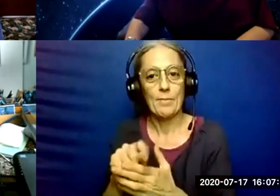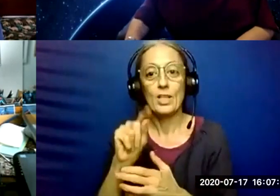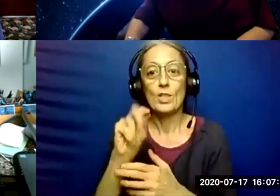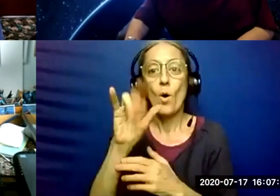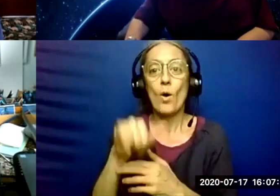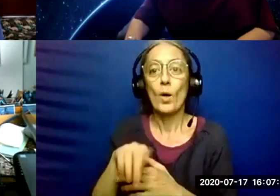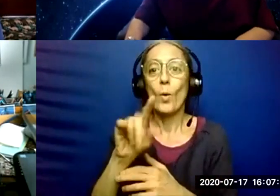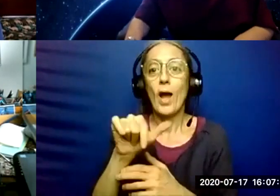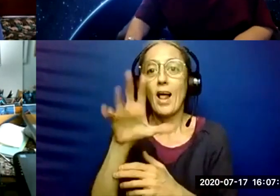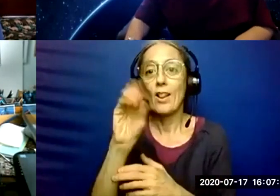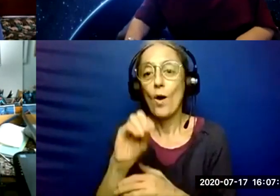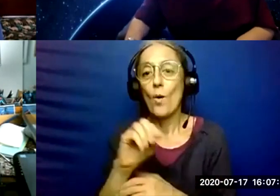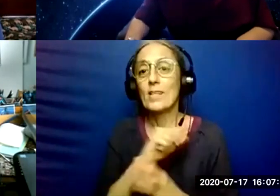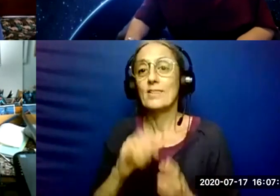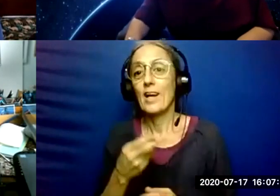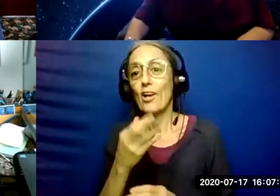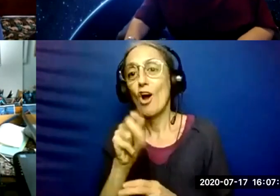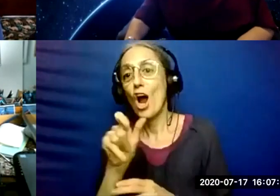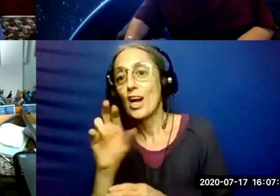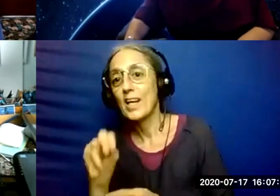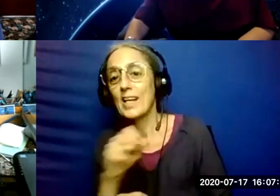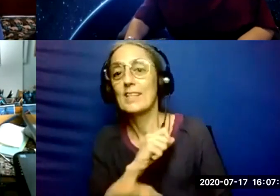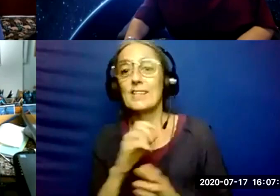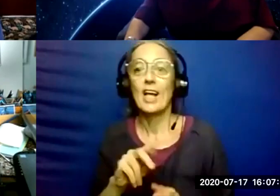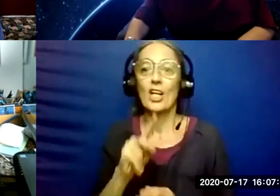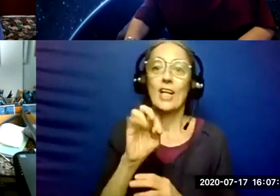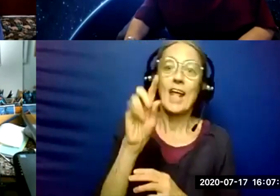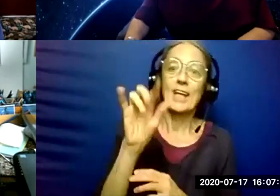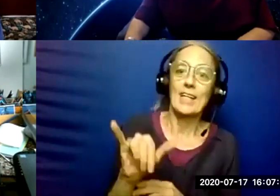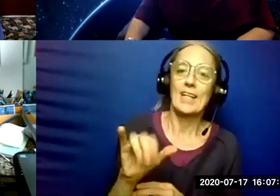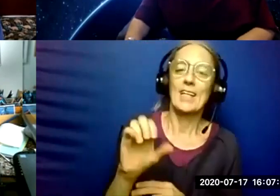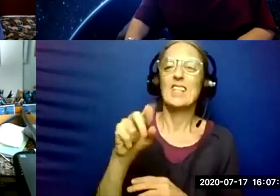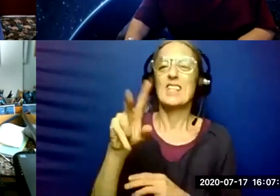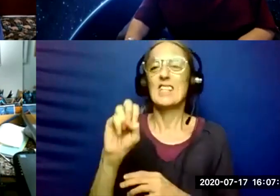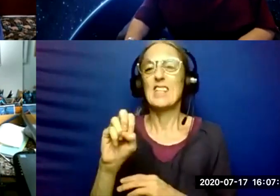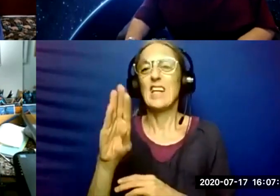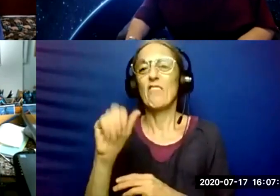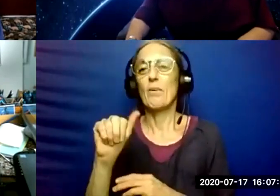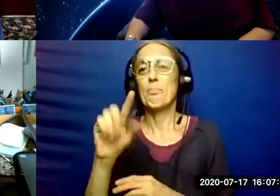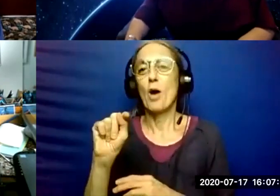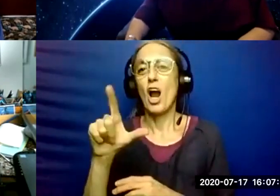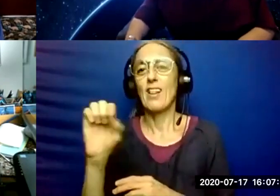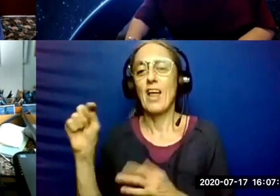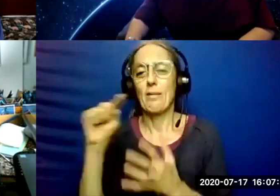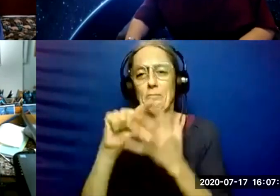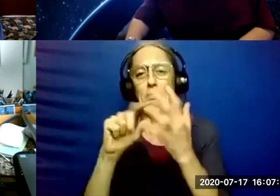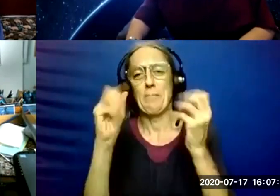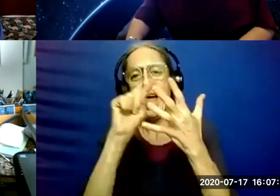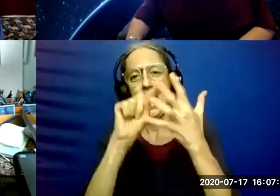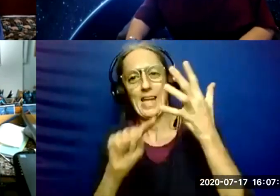Kennedy, Steve Bartlett, on and on. It was really something that I think